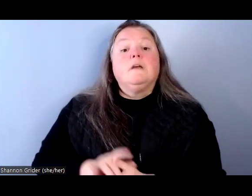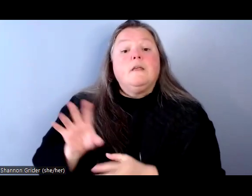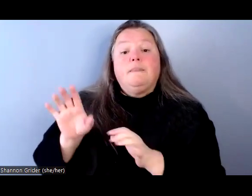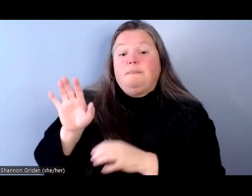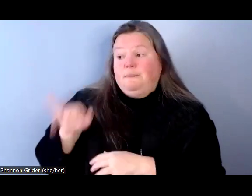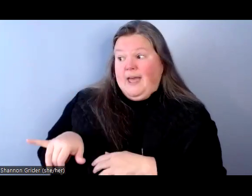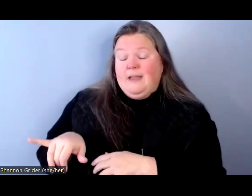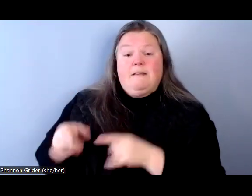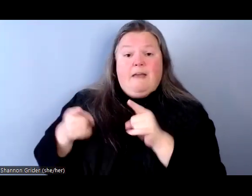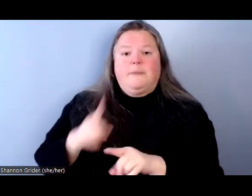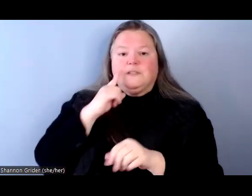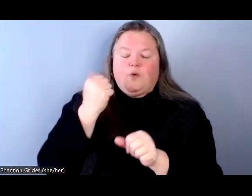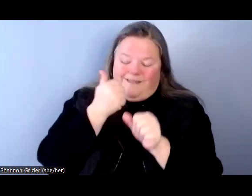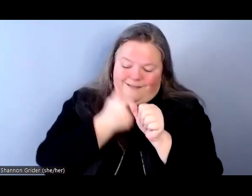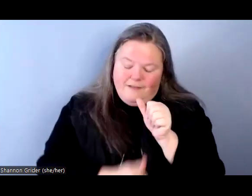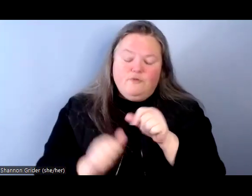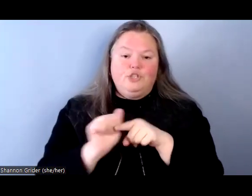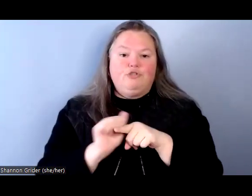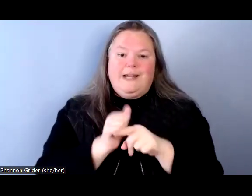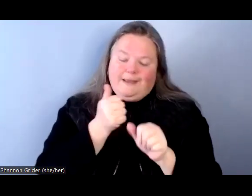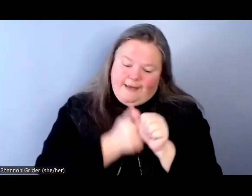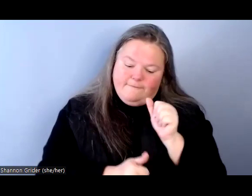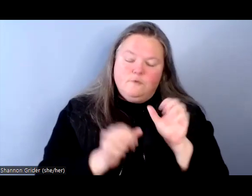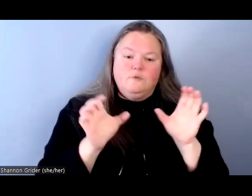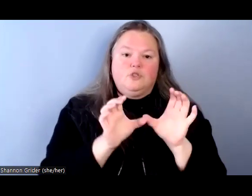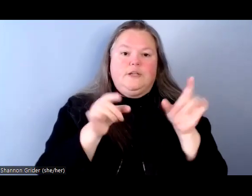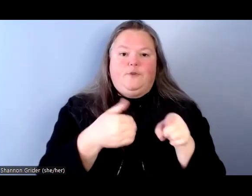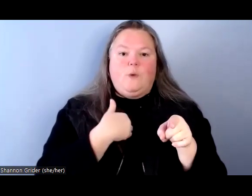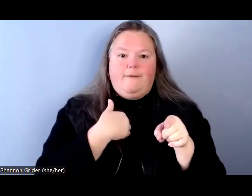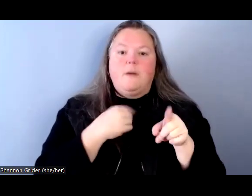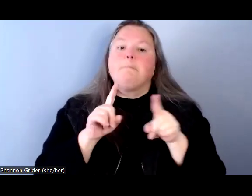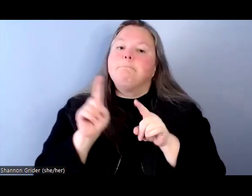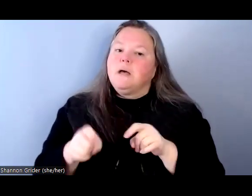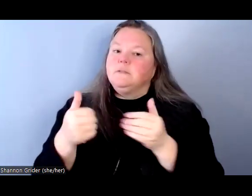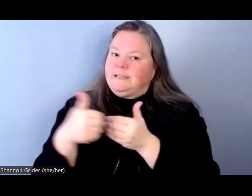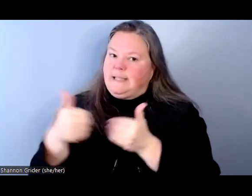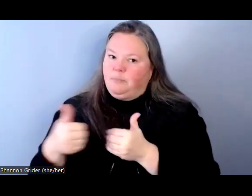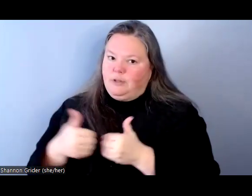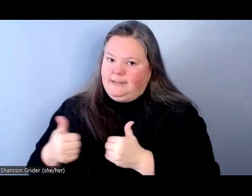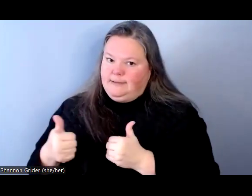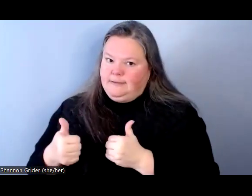You would do this for each training/certificate you have SEPARETLY.